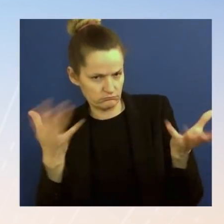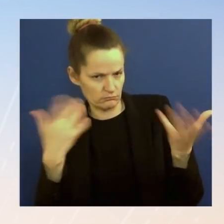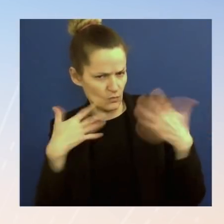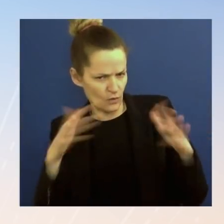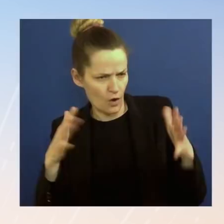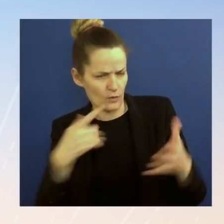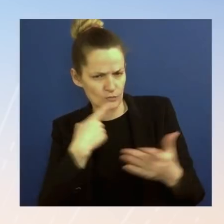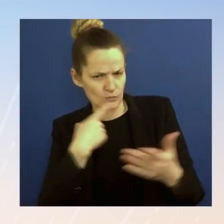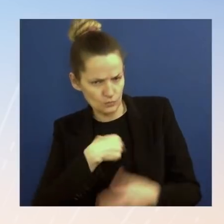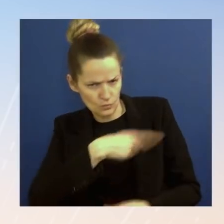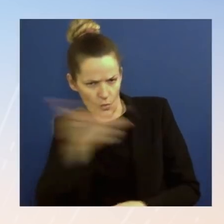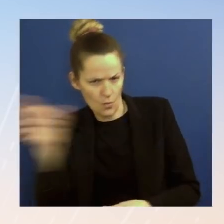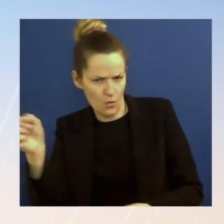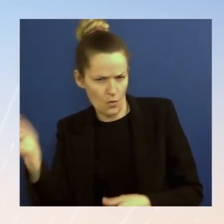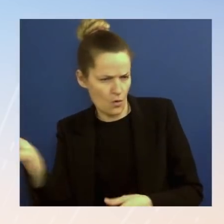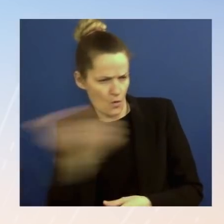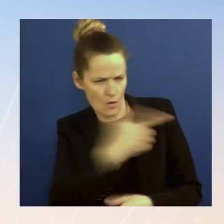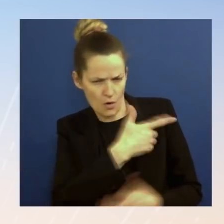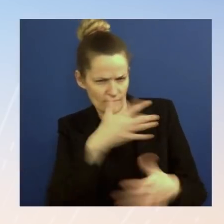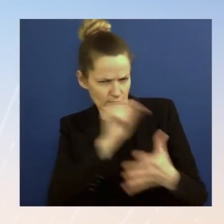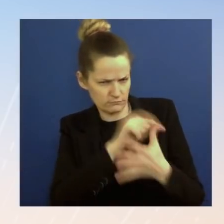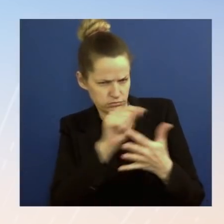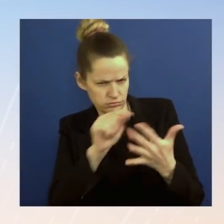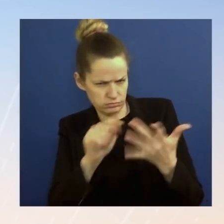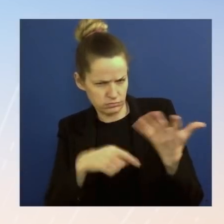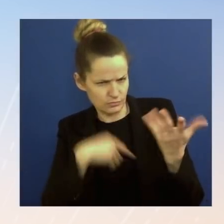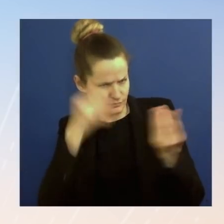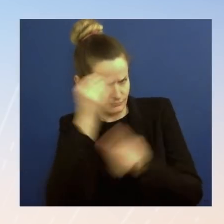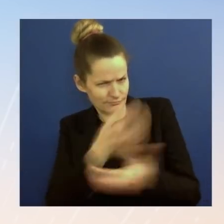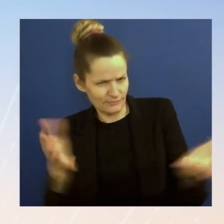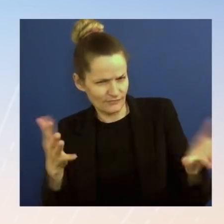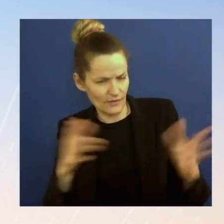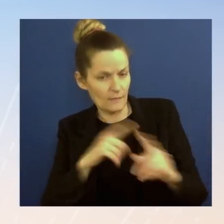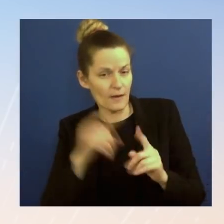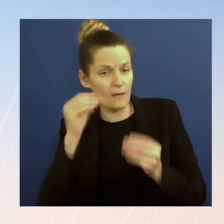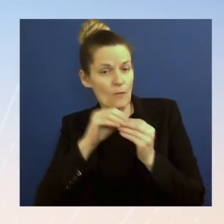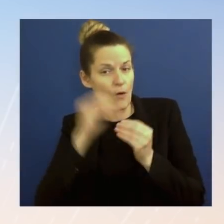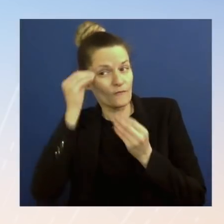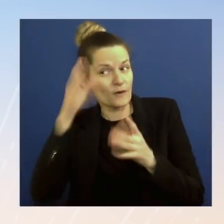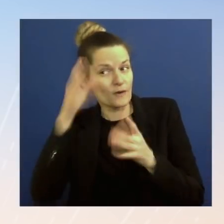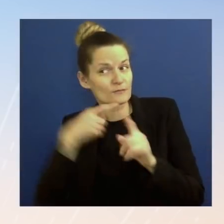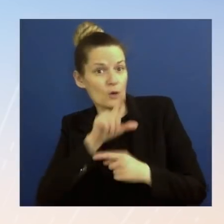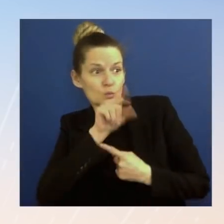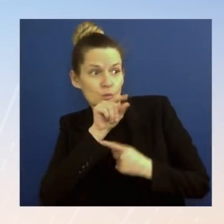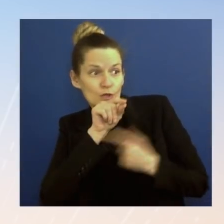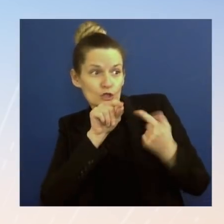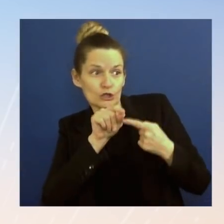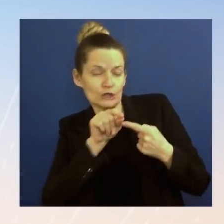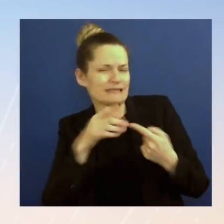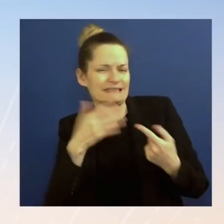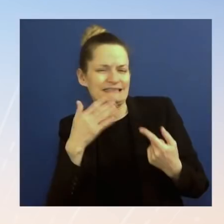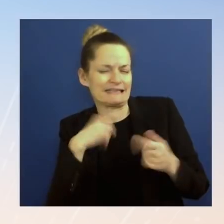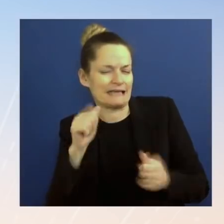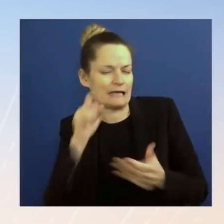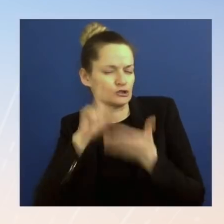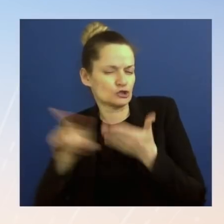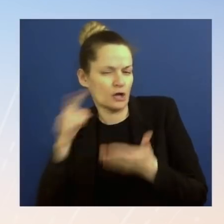But I'm happy to check and see if there's more. Go ahead. The Press: Back on the Rome talks. Have you seen any -- or did you -- your colleagues see in this meeting any sign